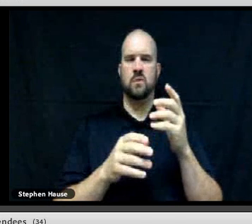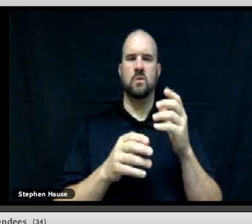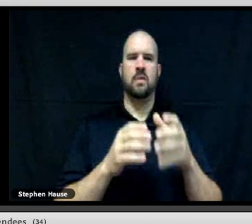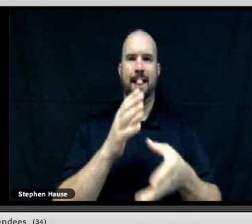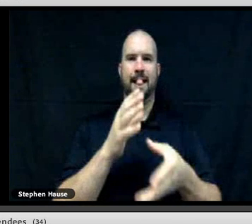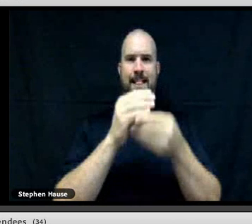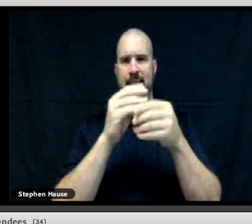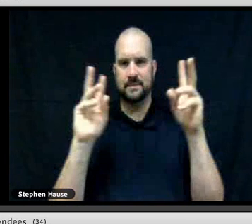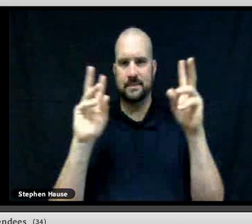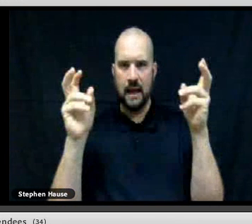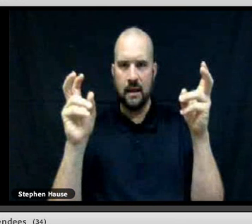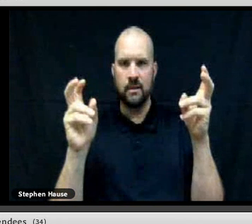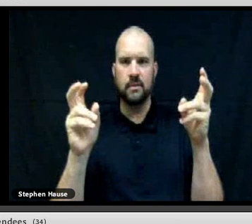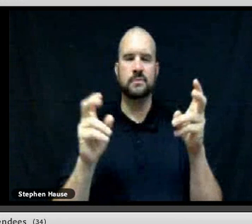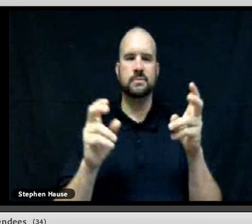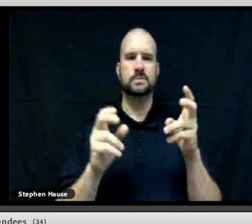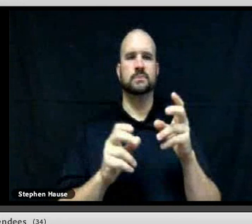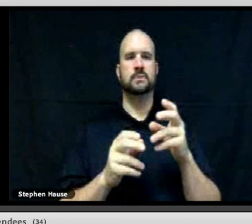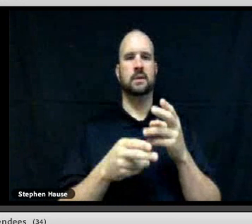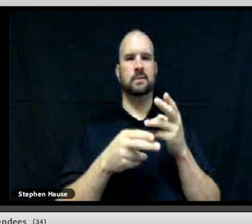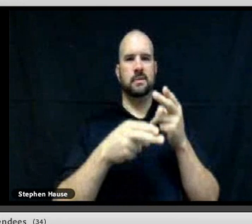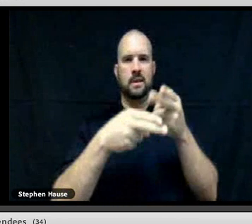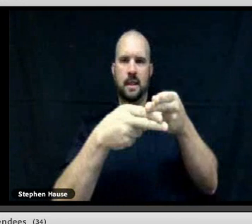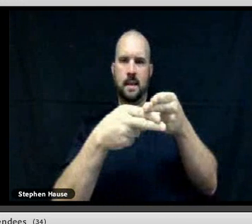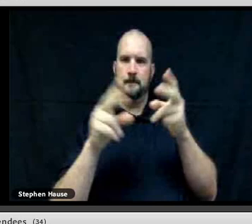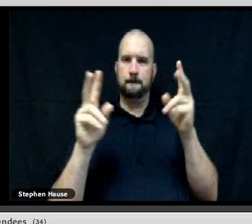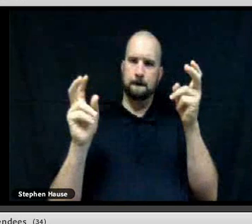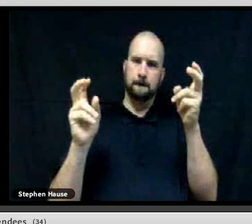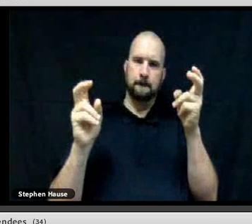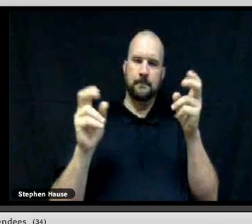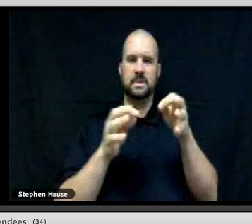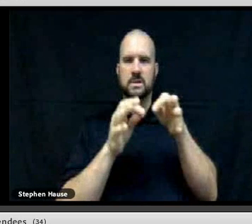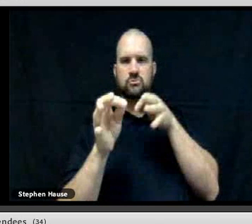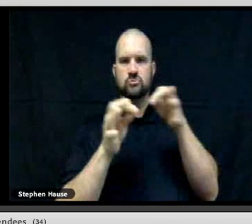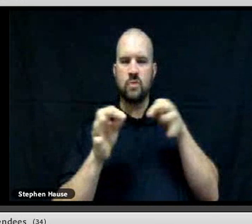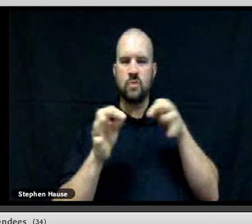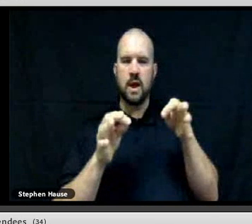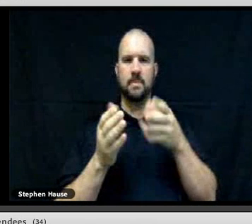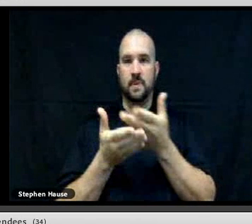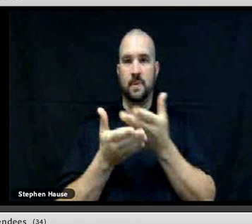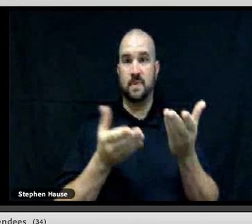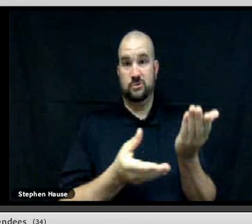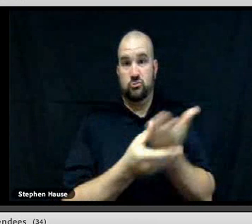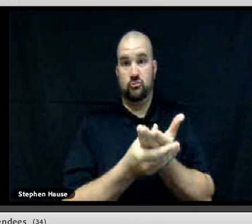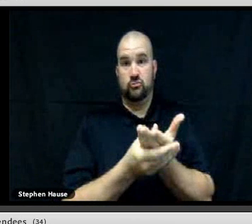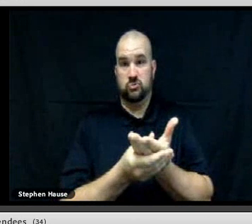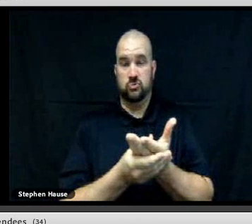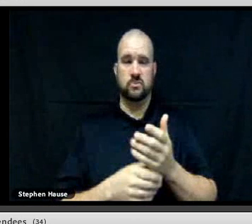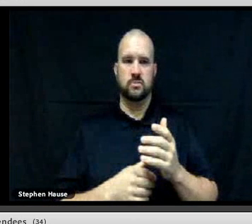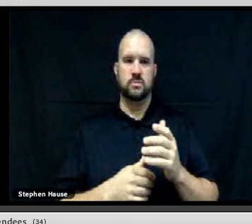how you're describing your objects in the title. So, uh, a title is very, very important.